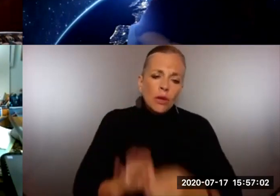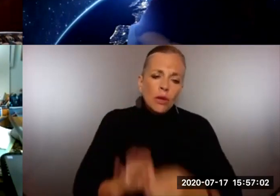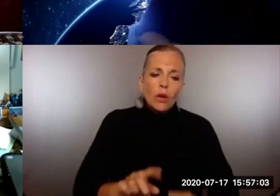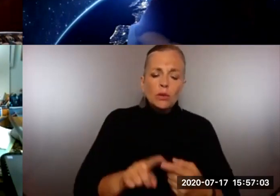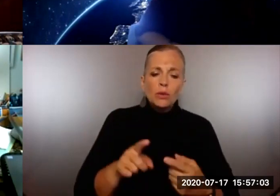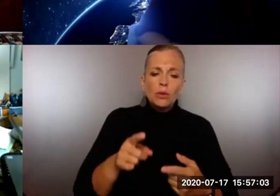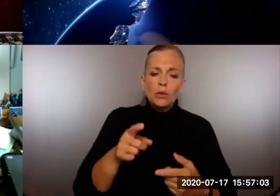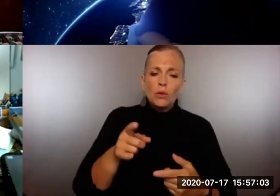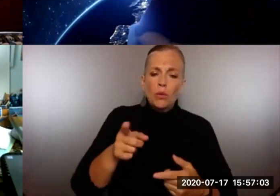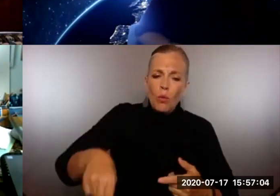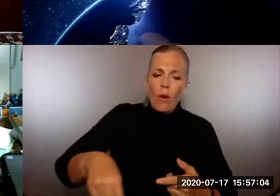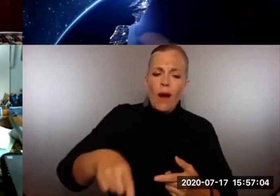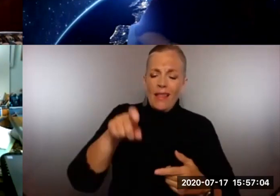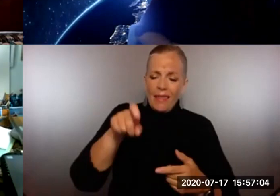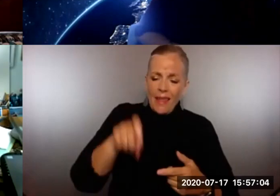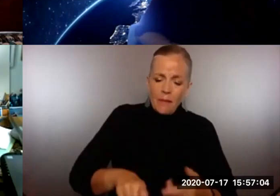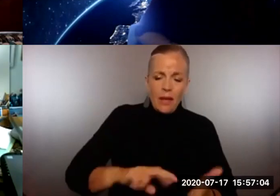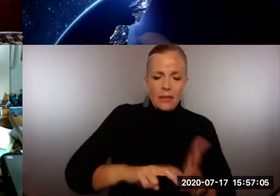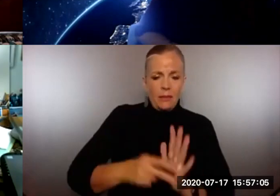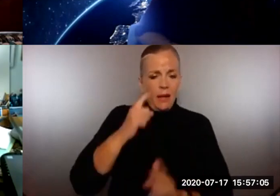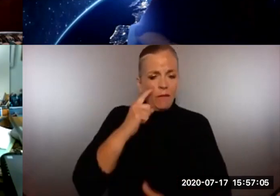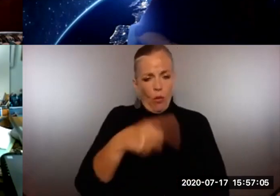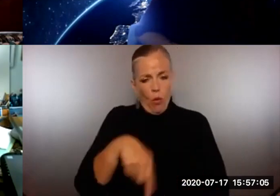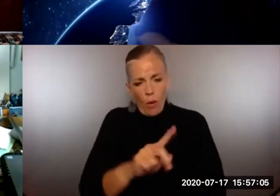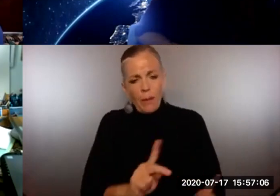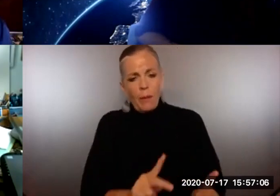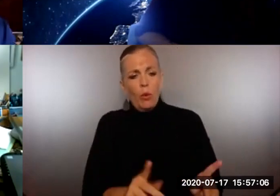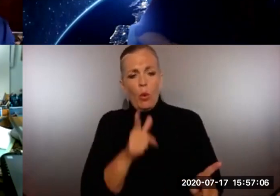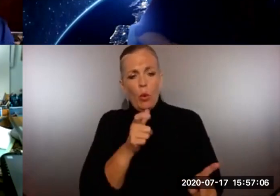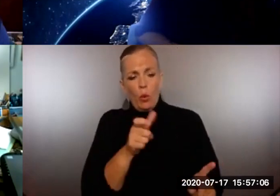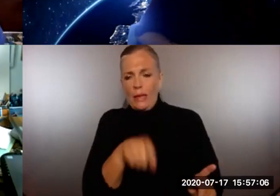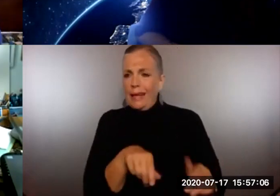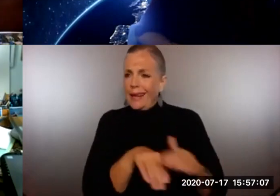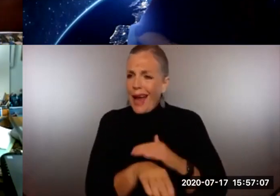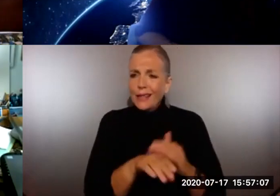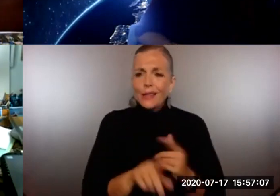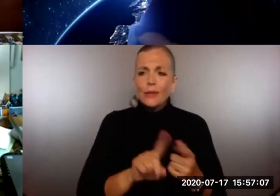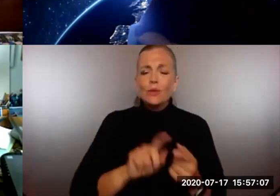what they must mean for people who need access to AAC.